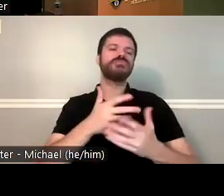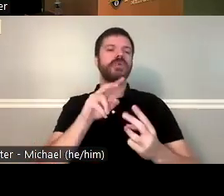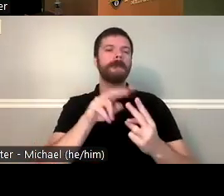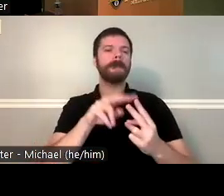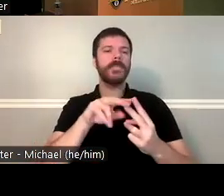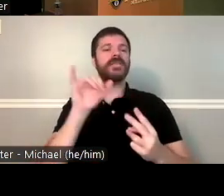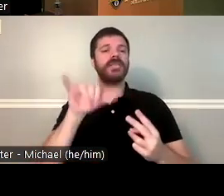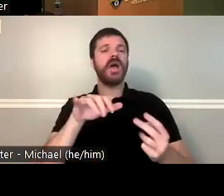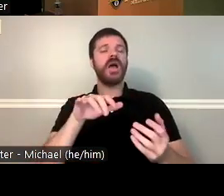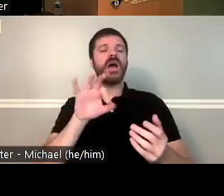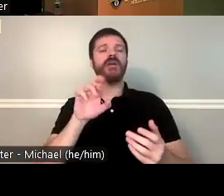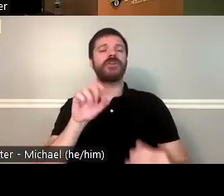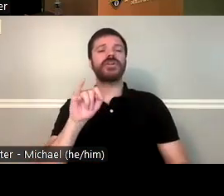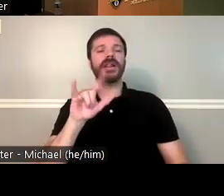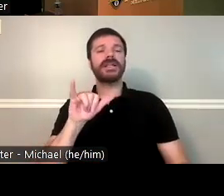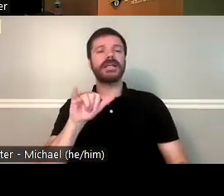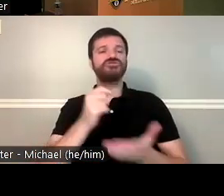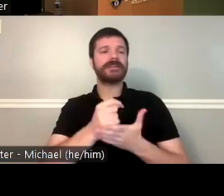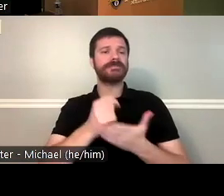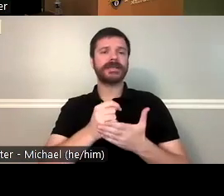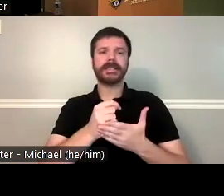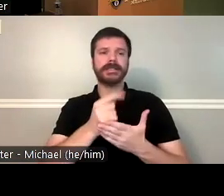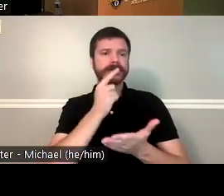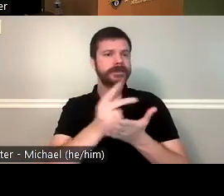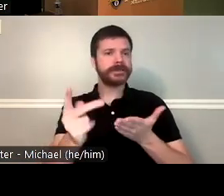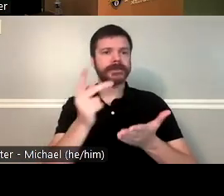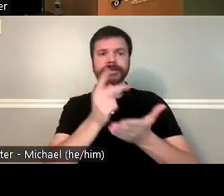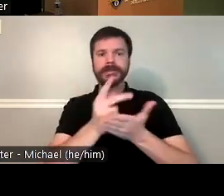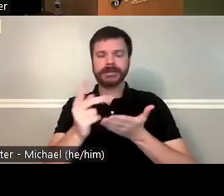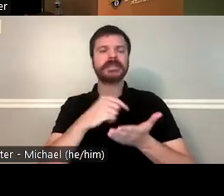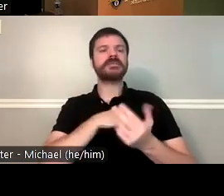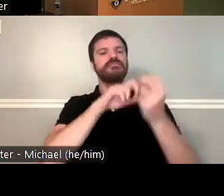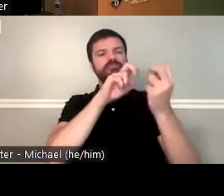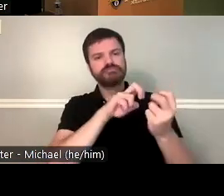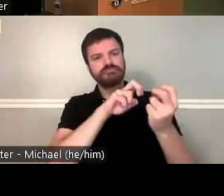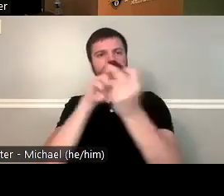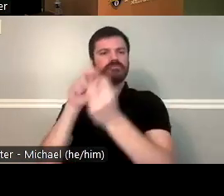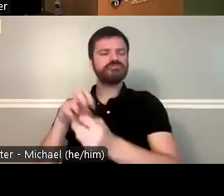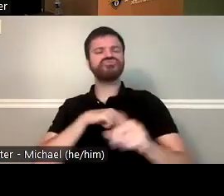didn't work well um I meet with each partner individually and just ask a little bit more about